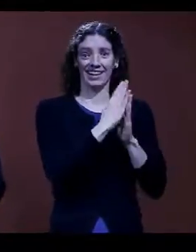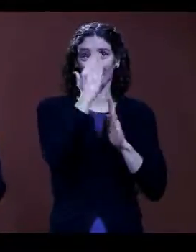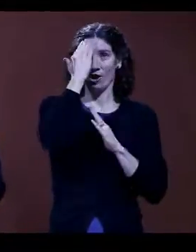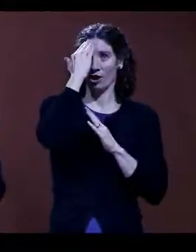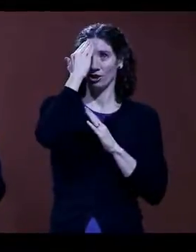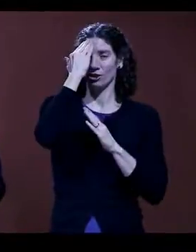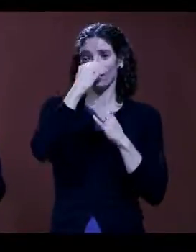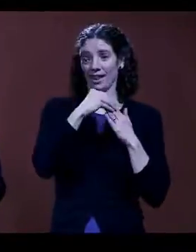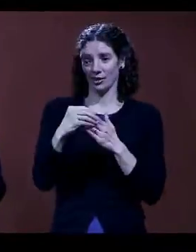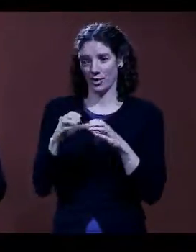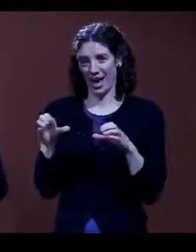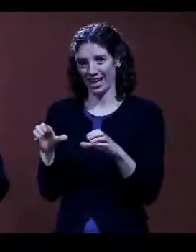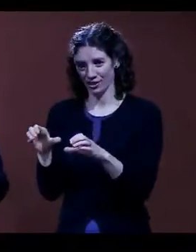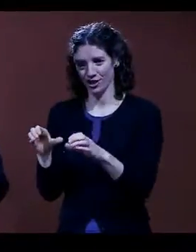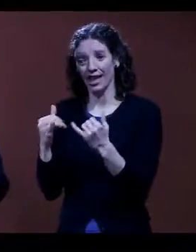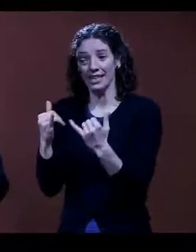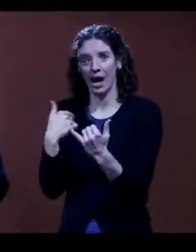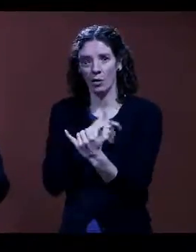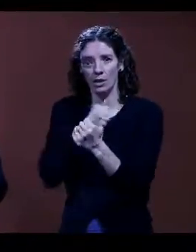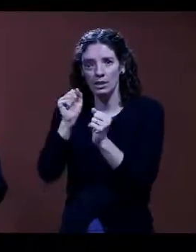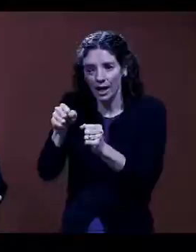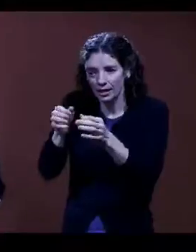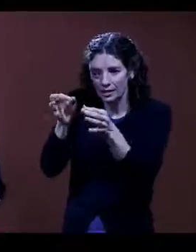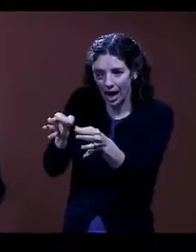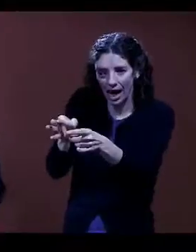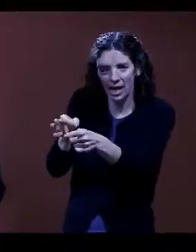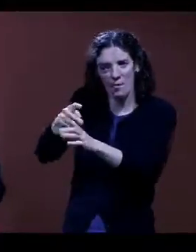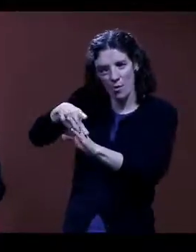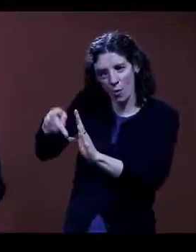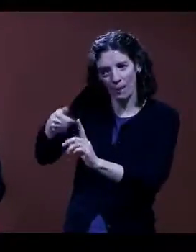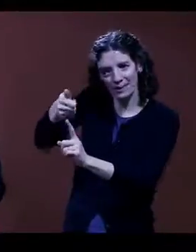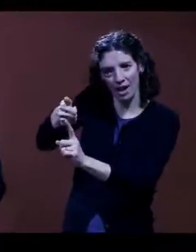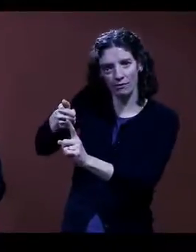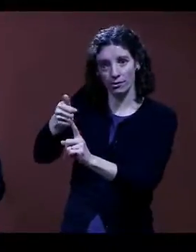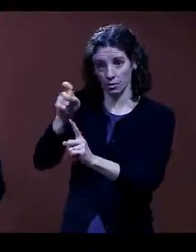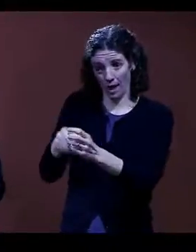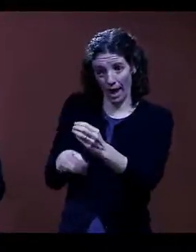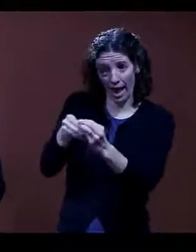about changes; what needs to be changed, what doesn't need to be changed.